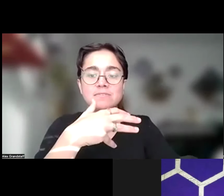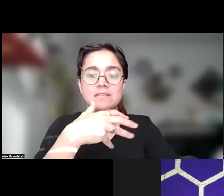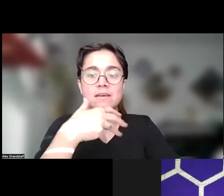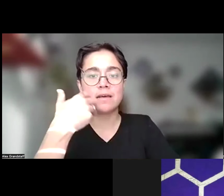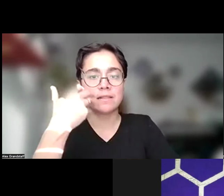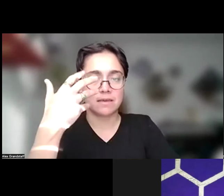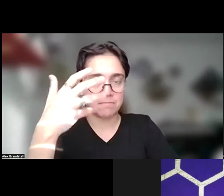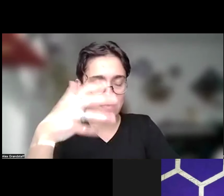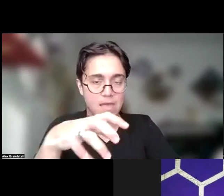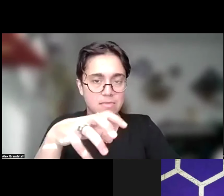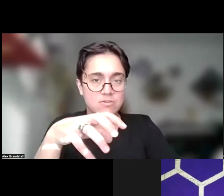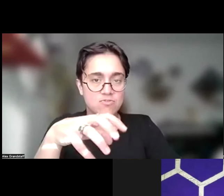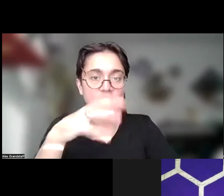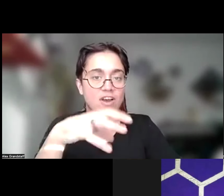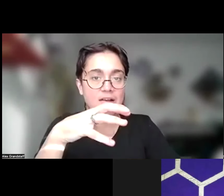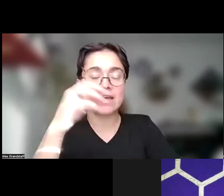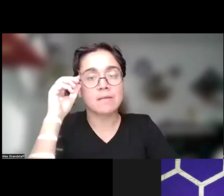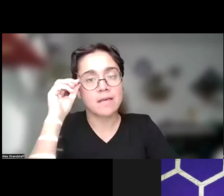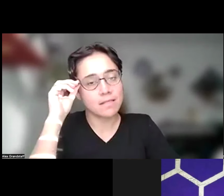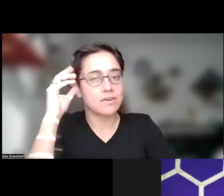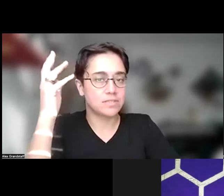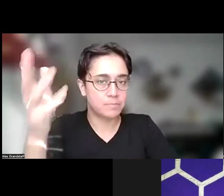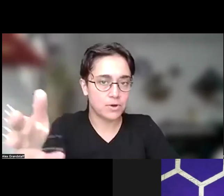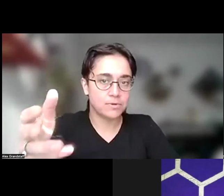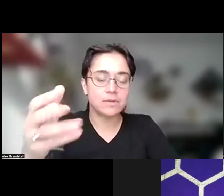I will say the system does still require you to give your name and